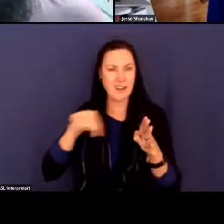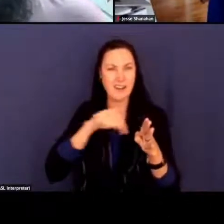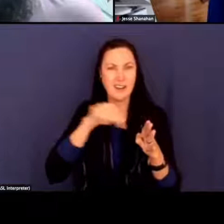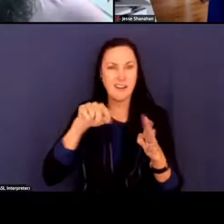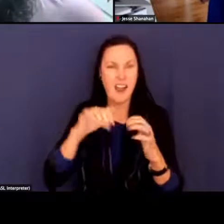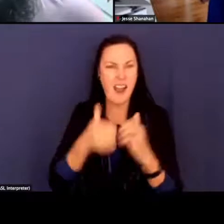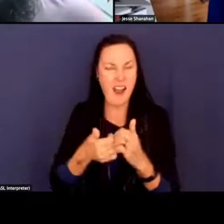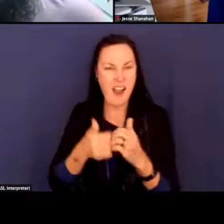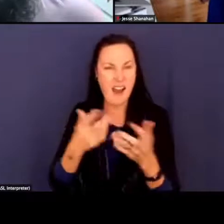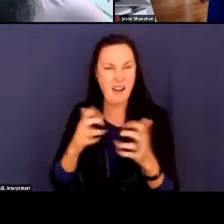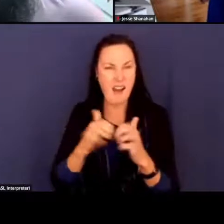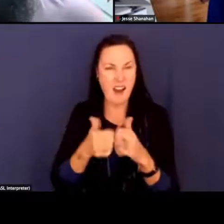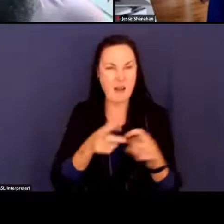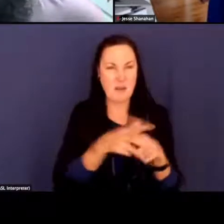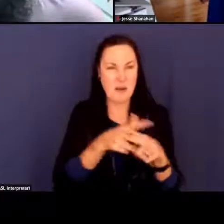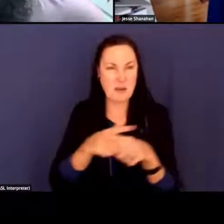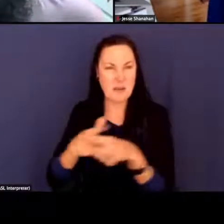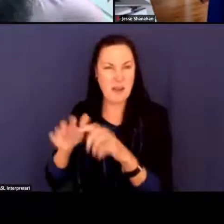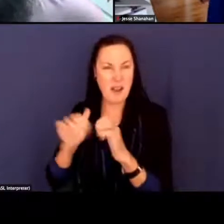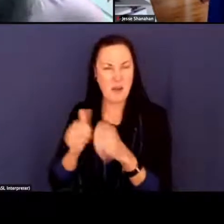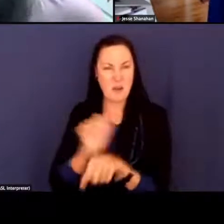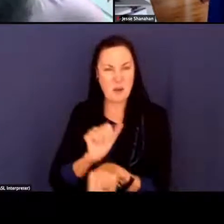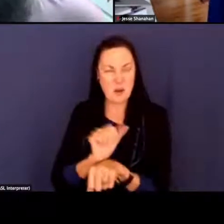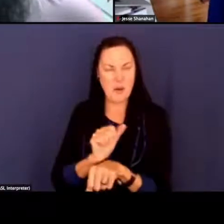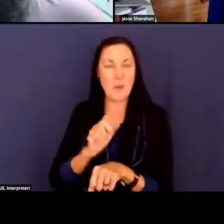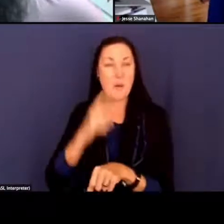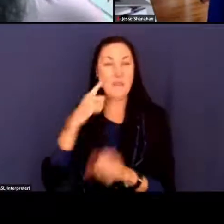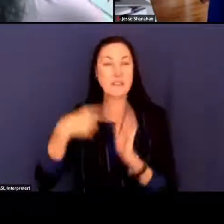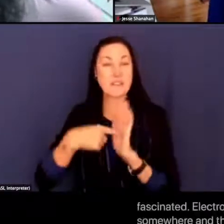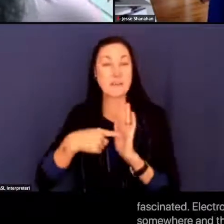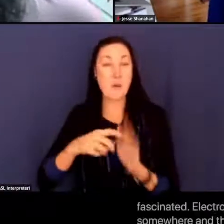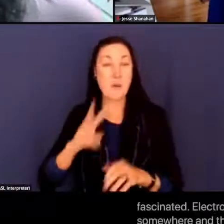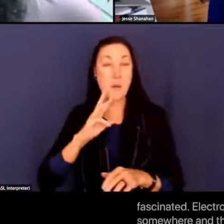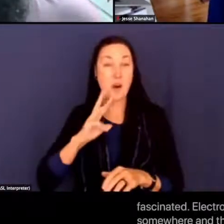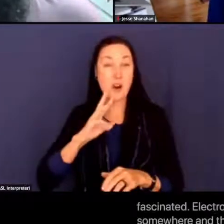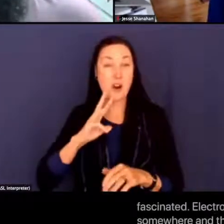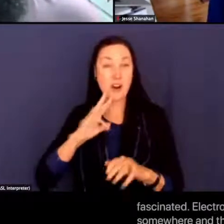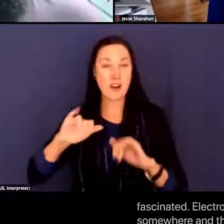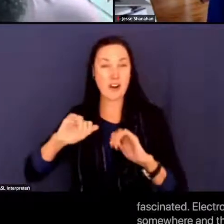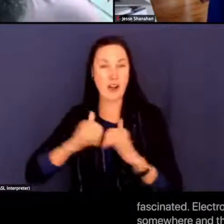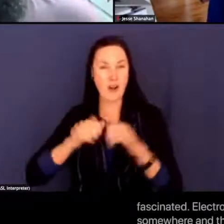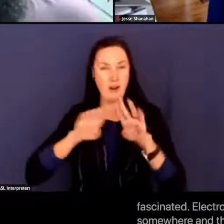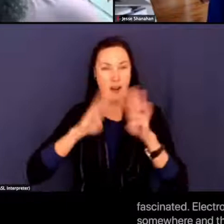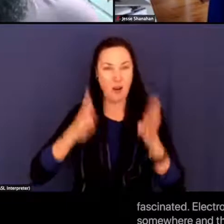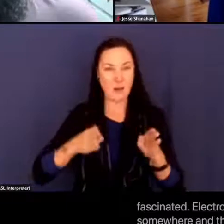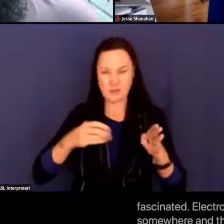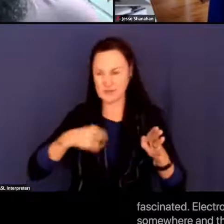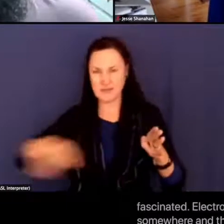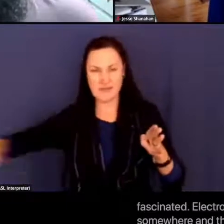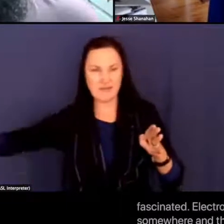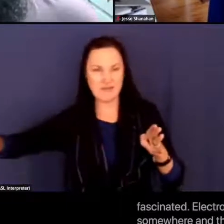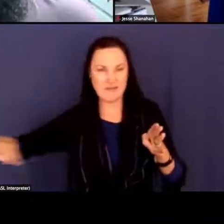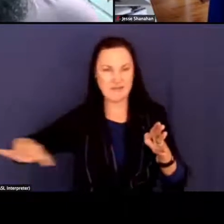How is water coming from the city water source to us, under pressure, this network of pipes and